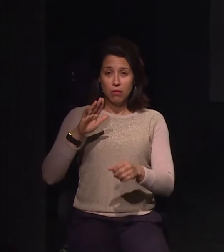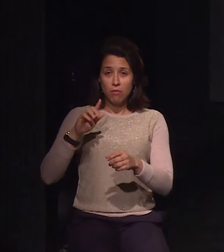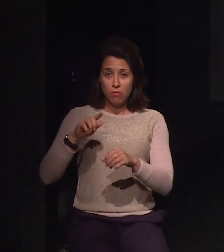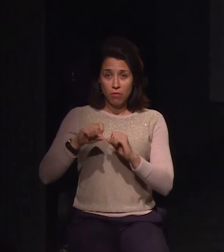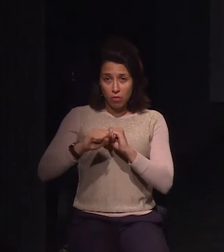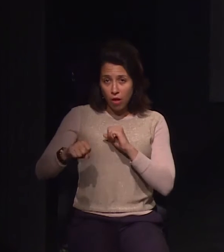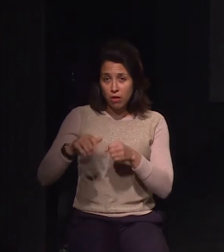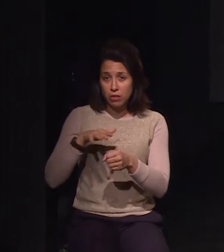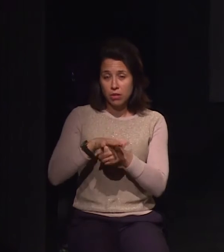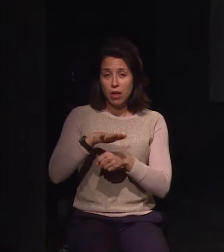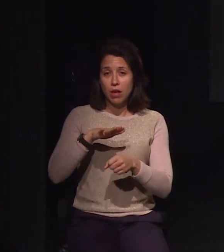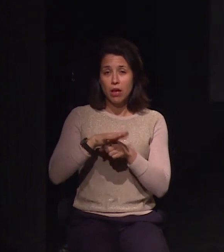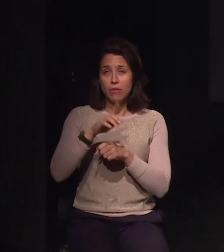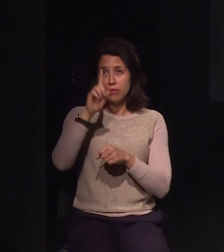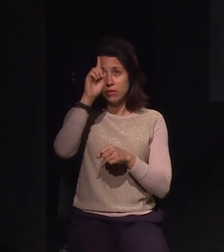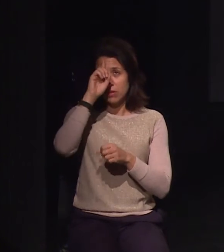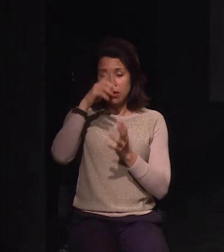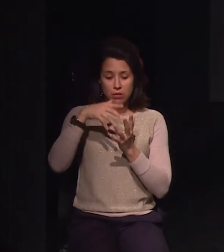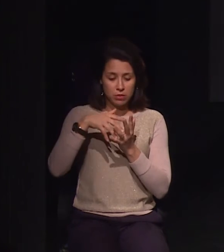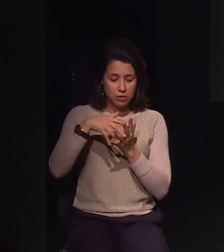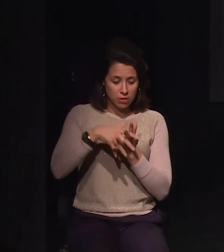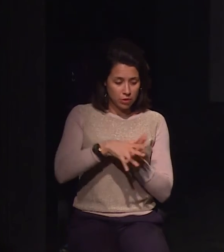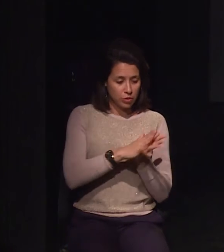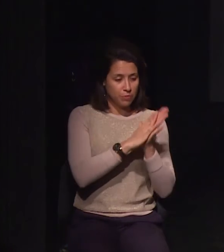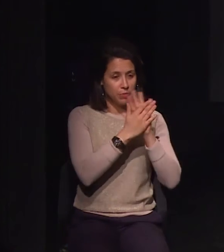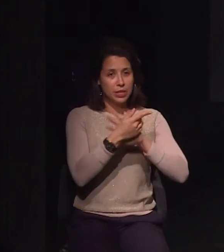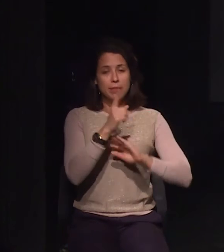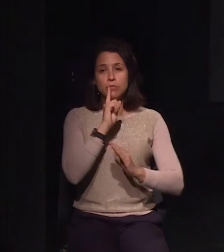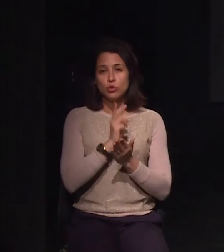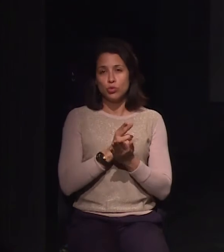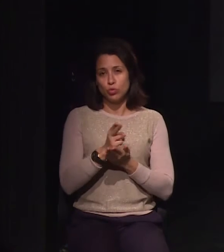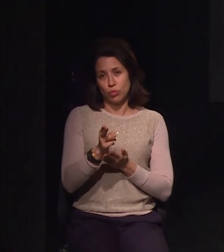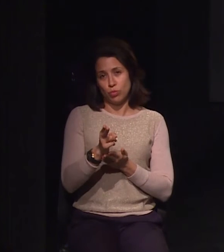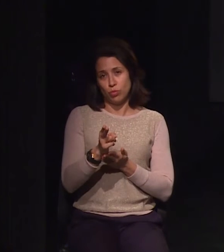And that is an aesthetic and it is an ethic, and I think it matters.